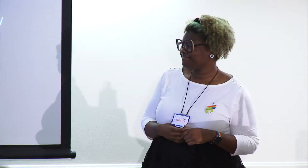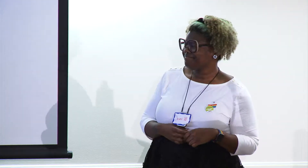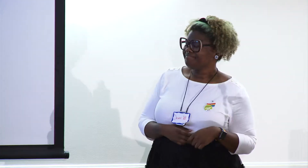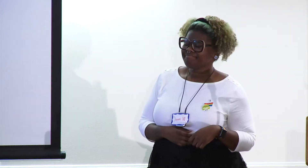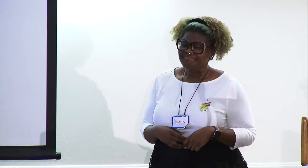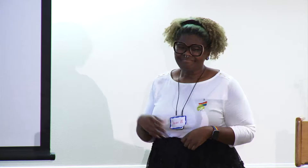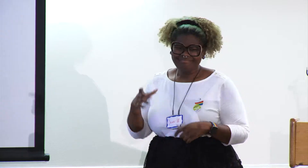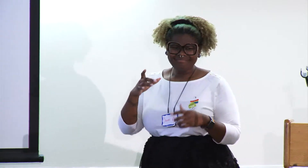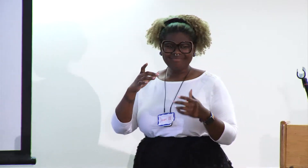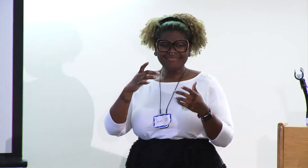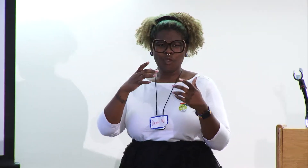identity in that realm.